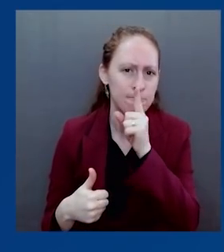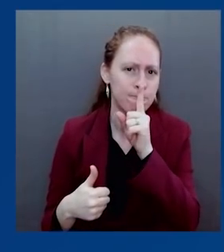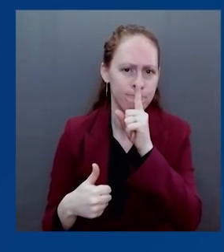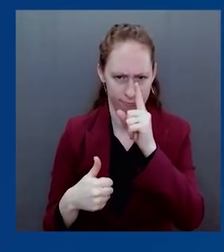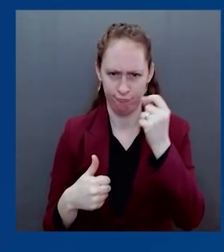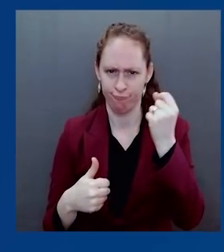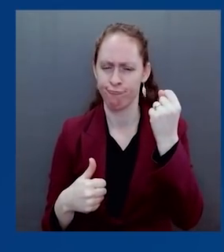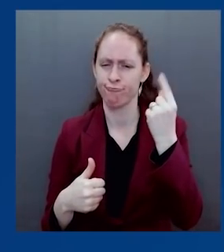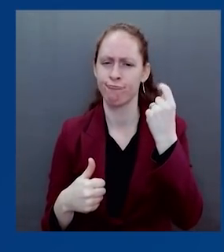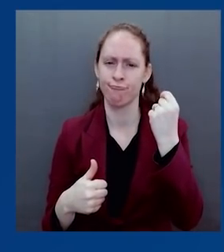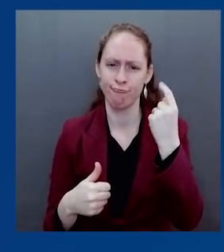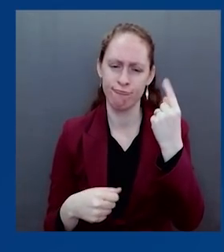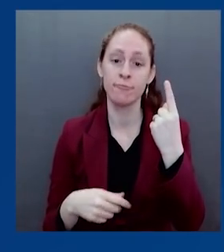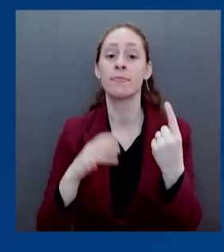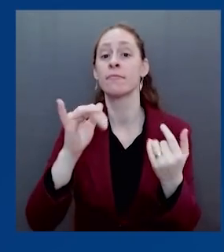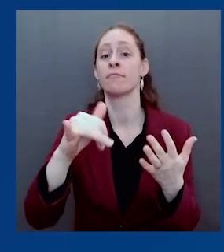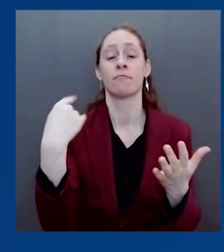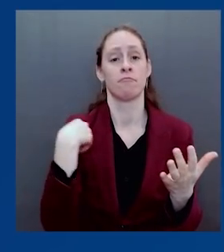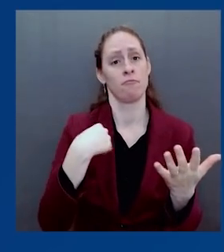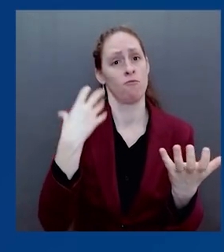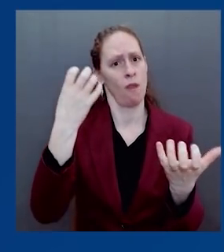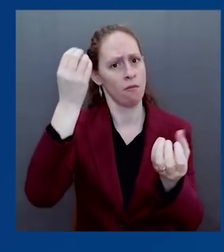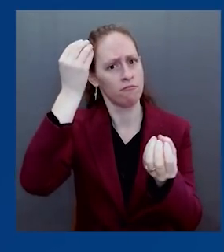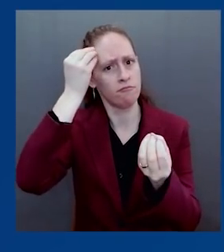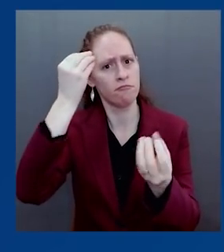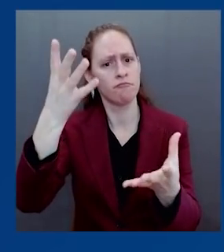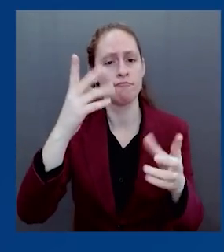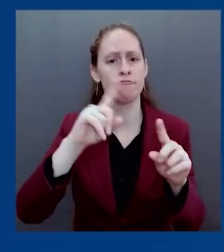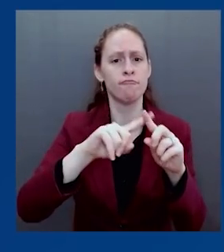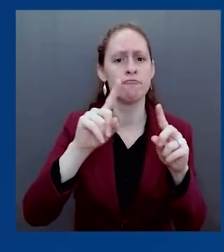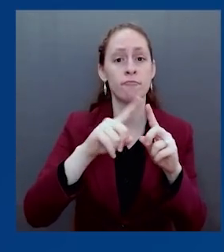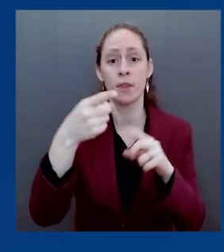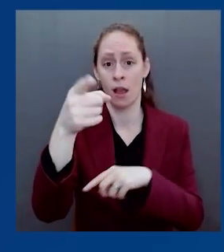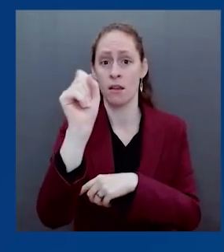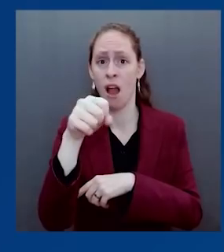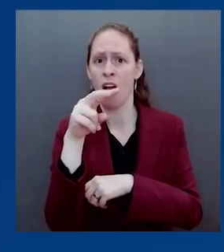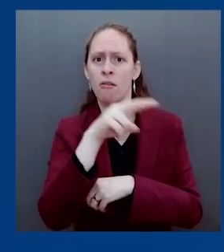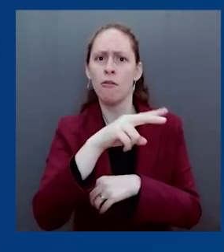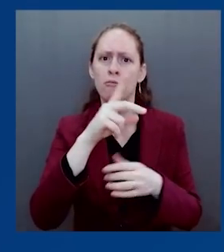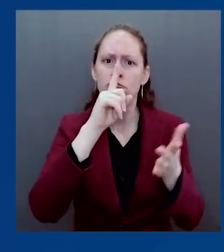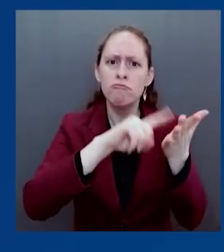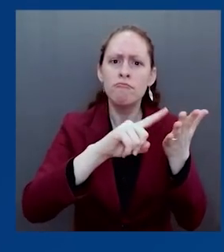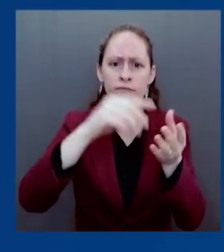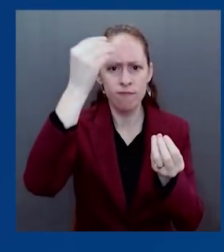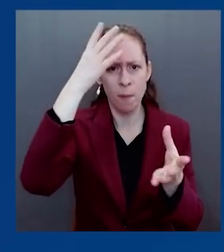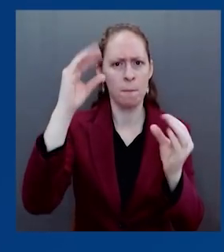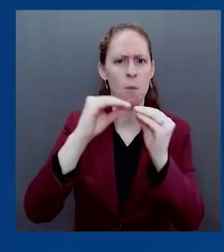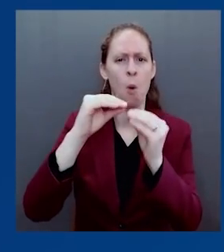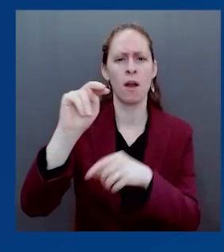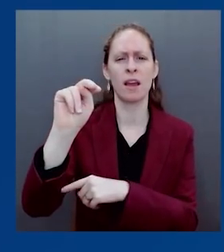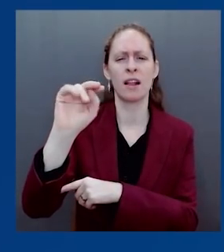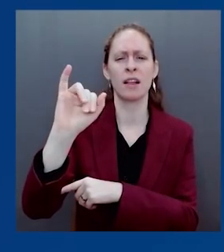that can be easily found in the NIH COVID-19 treatment guidelines that are accessible online.